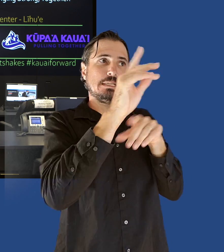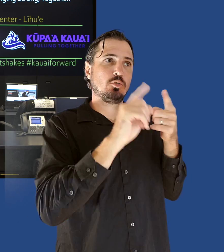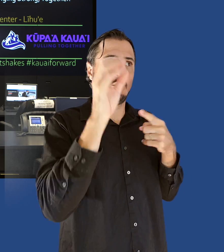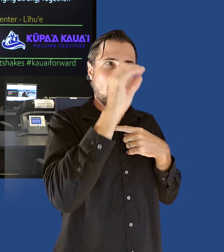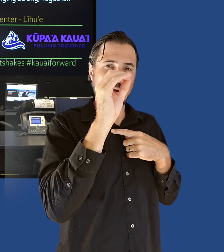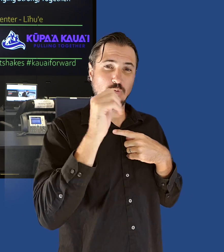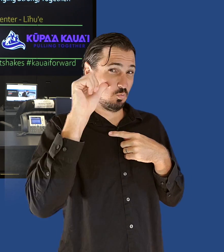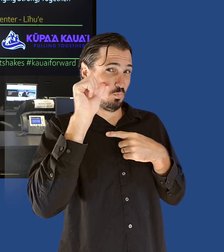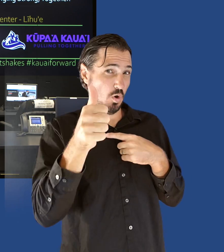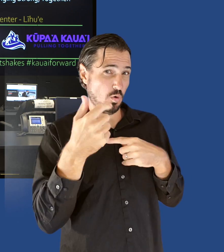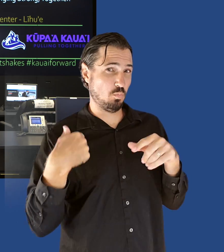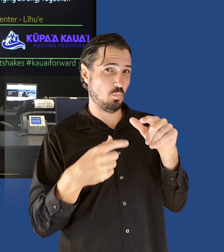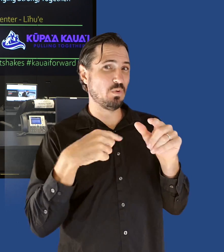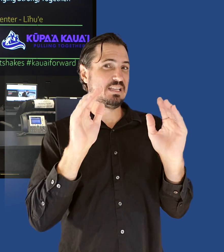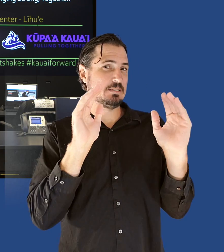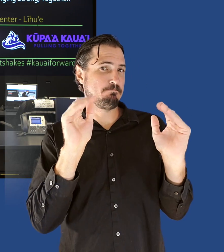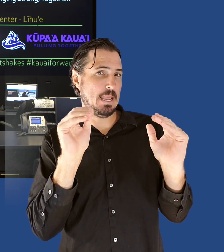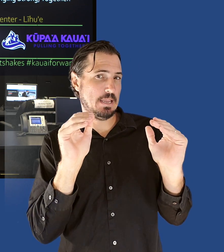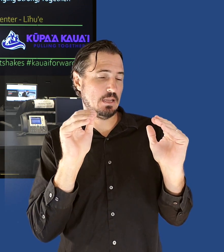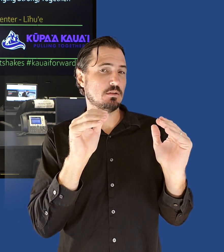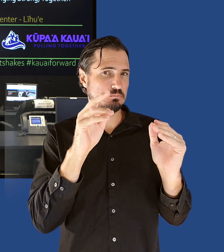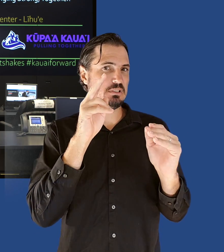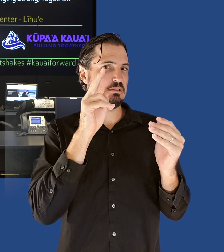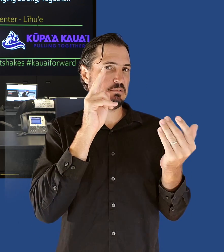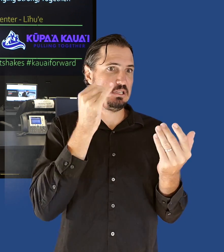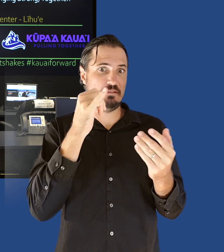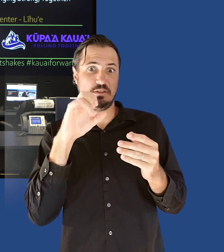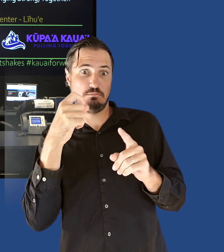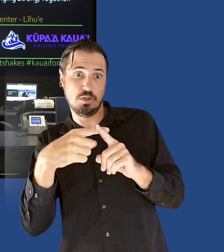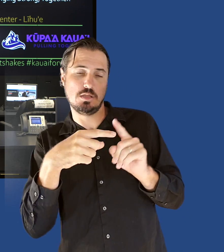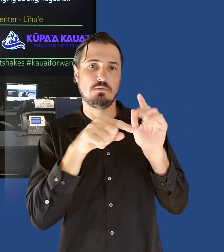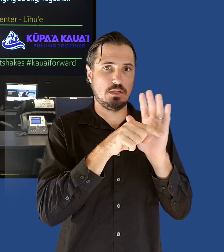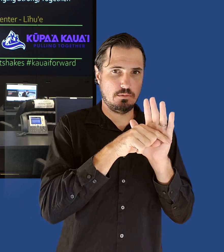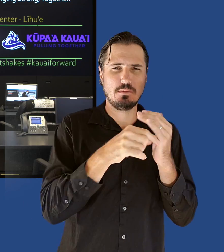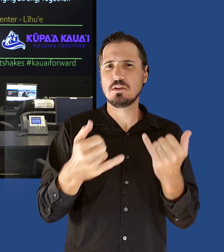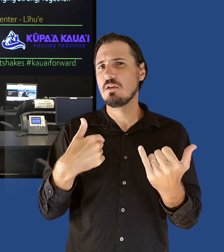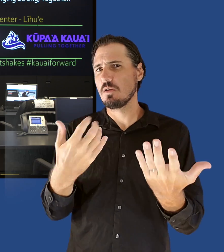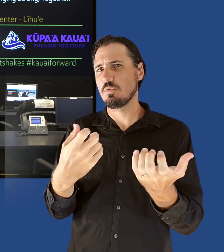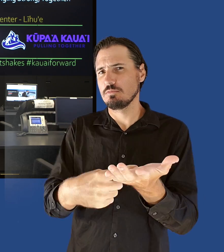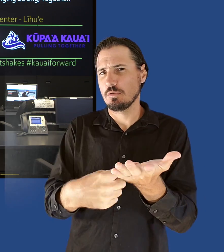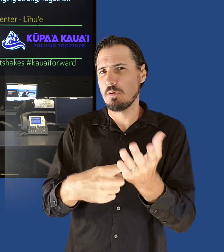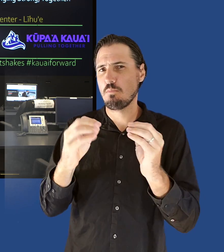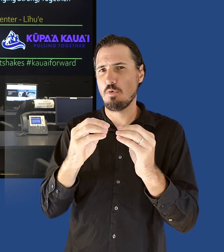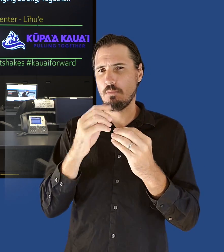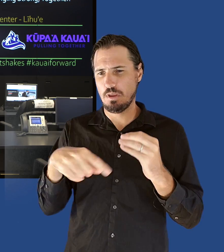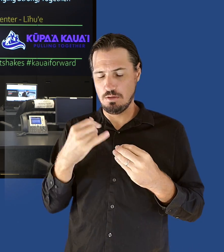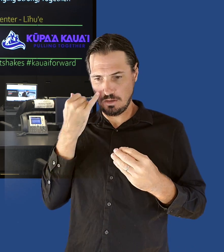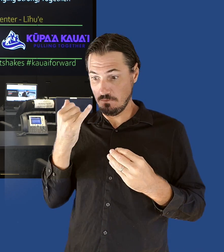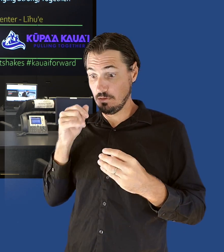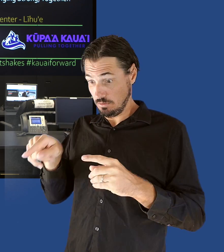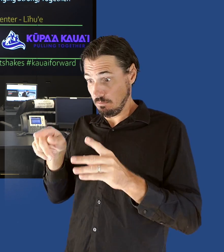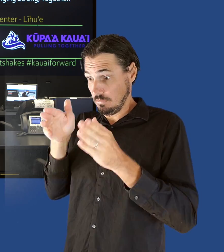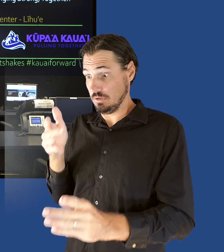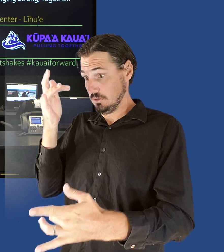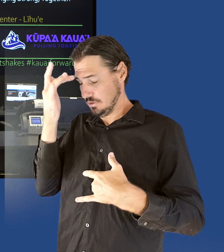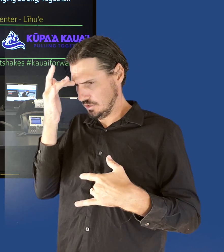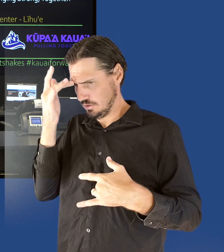I wanted to talk more about the process the Health Department goes through in investigating cases and identifying individuals who have been in contact with those cases.